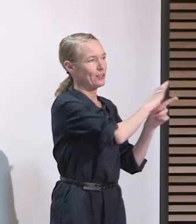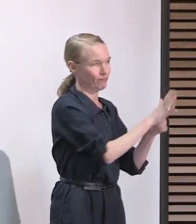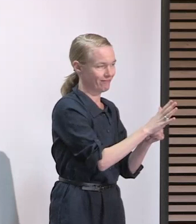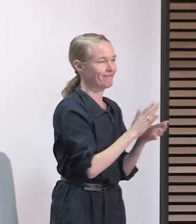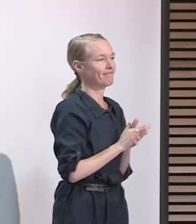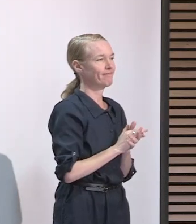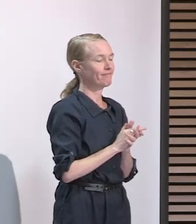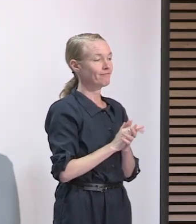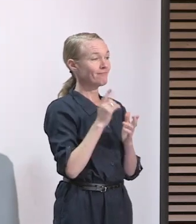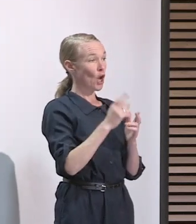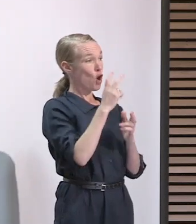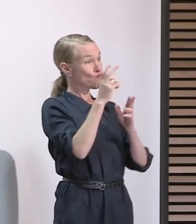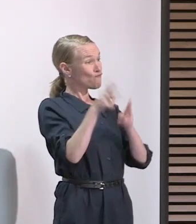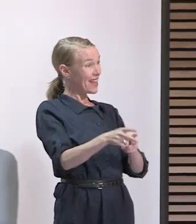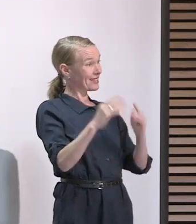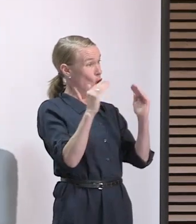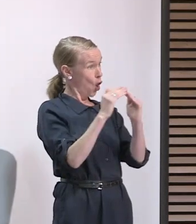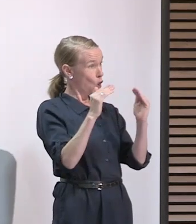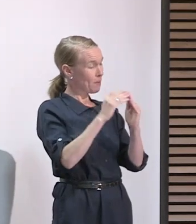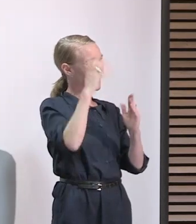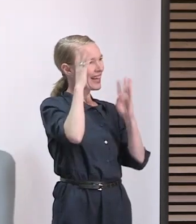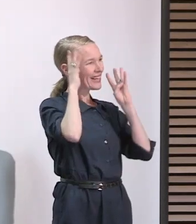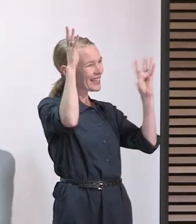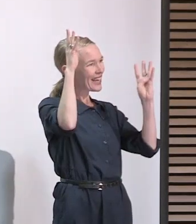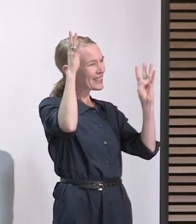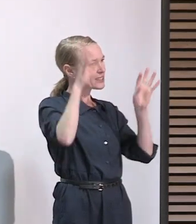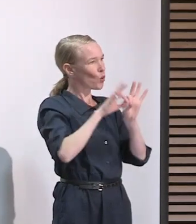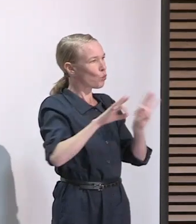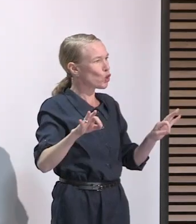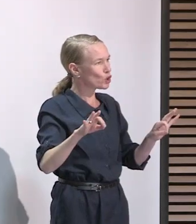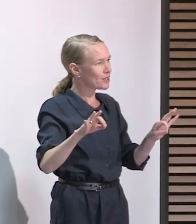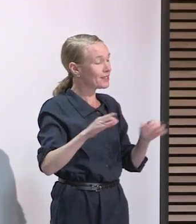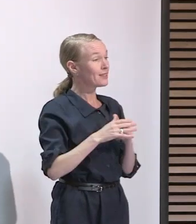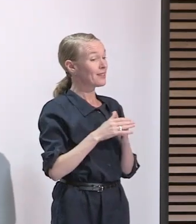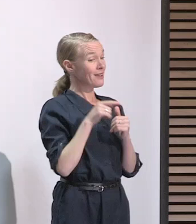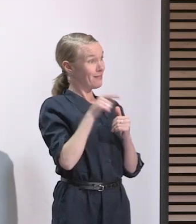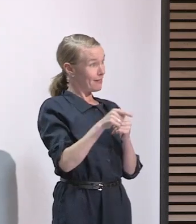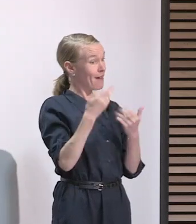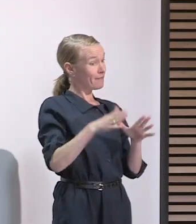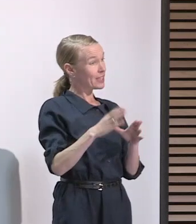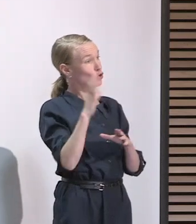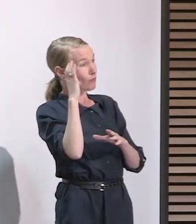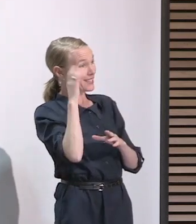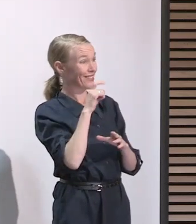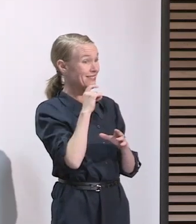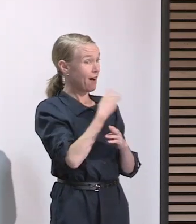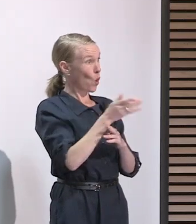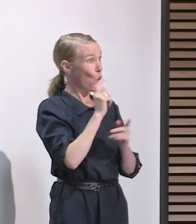all have returned negative tests. An update on the